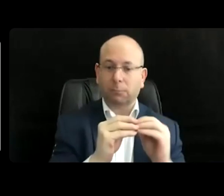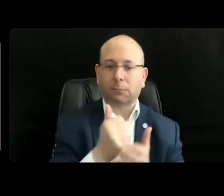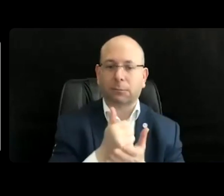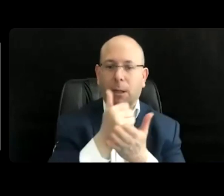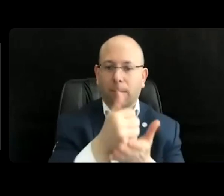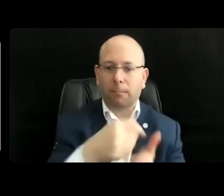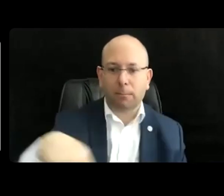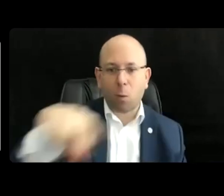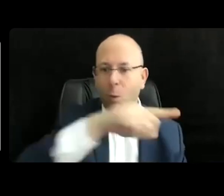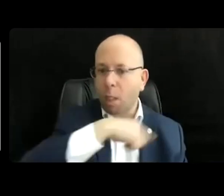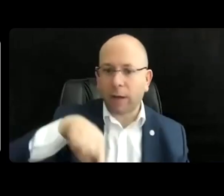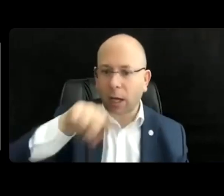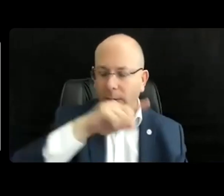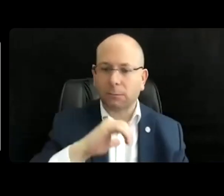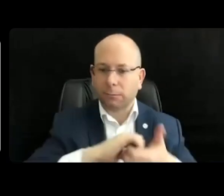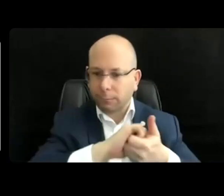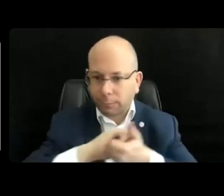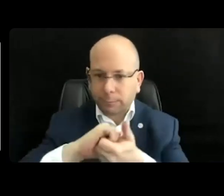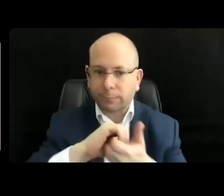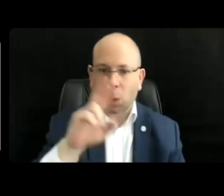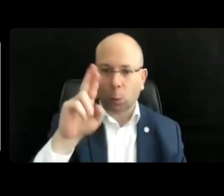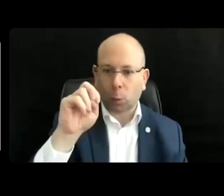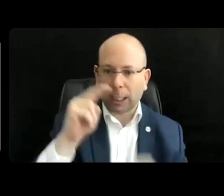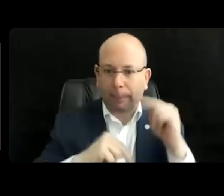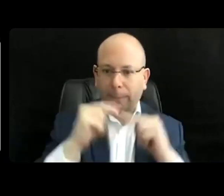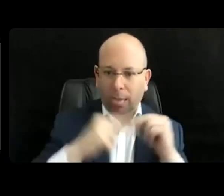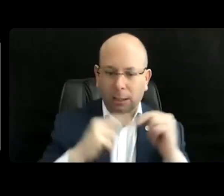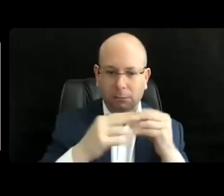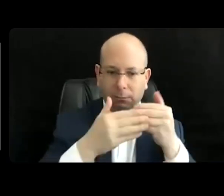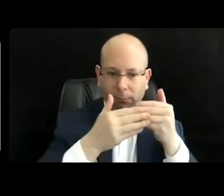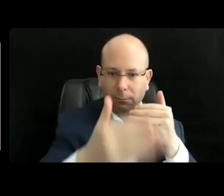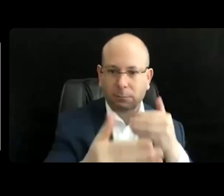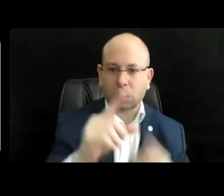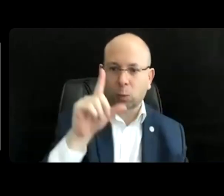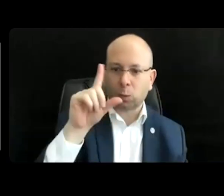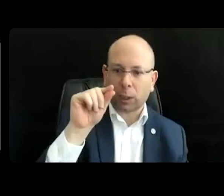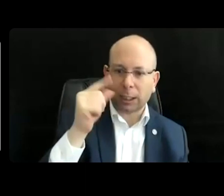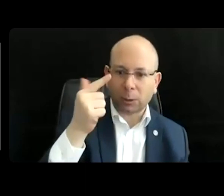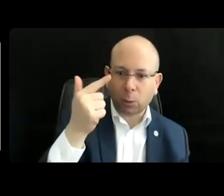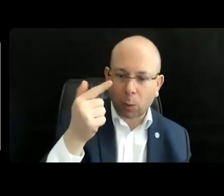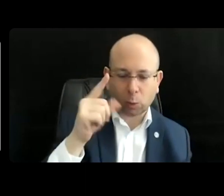we go from here on out, taking this as that opportunity to rebuild.